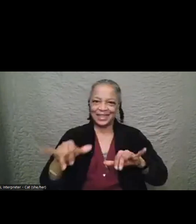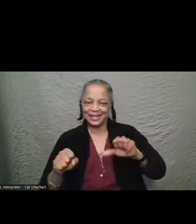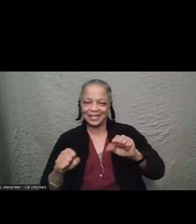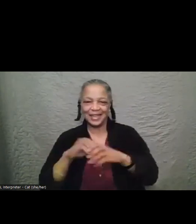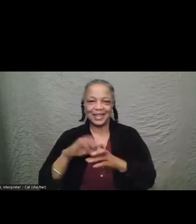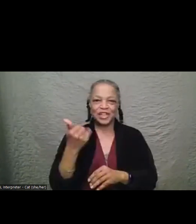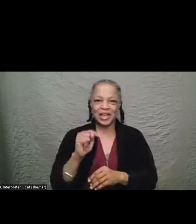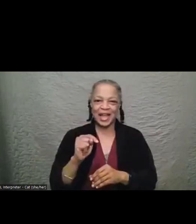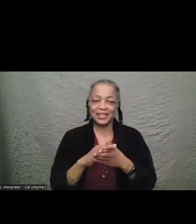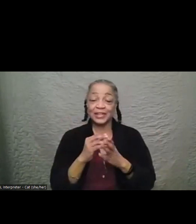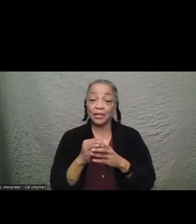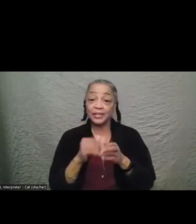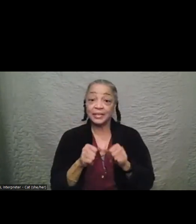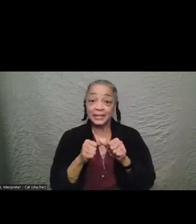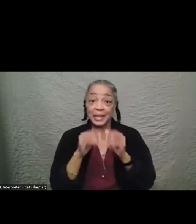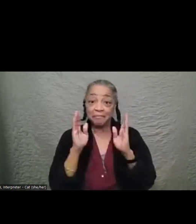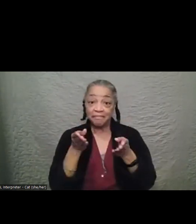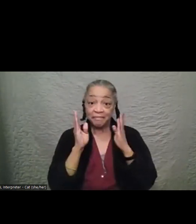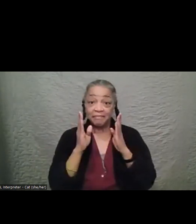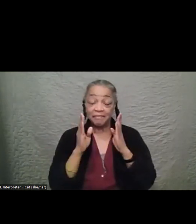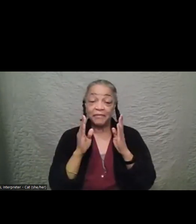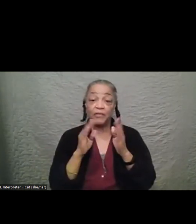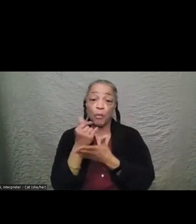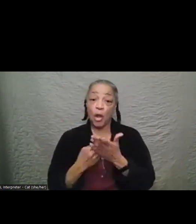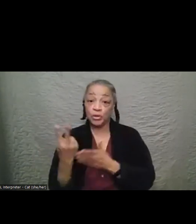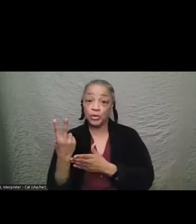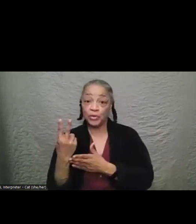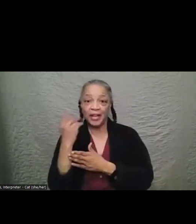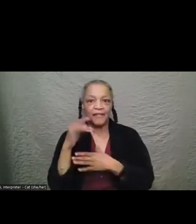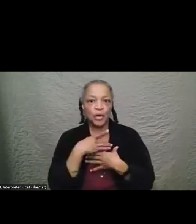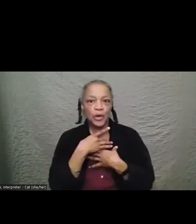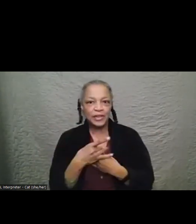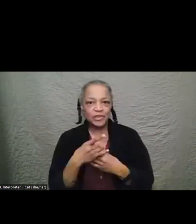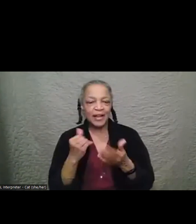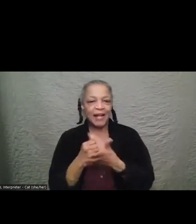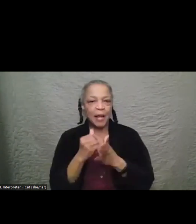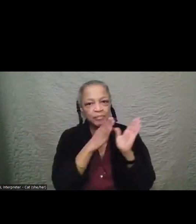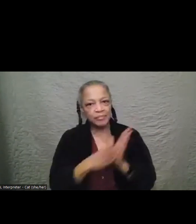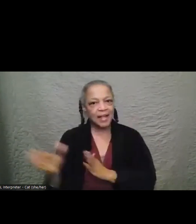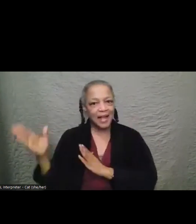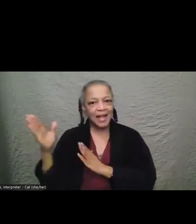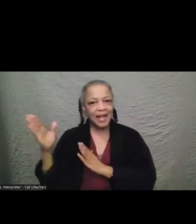two, if you interested in helping put together a publicize it , please email that as well.